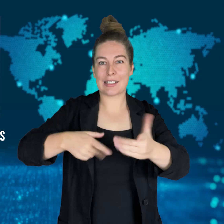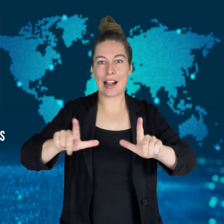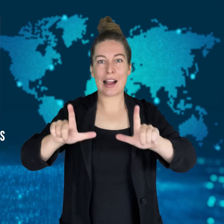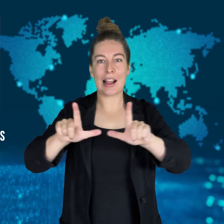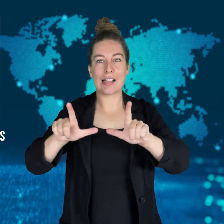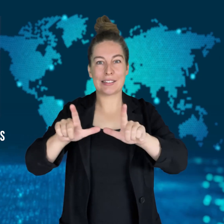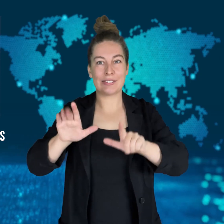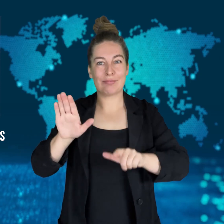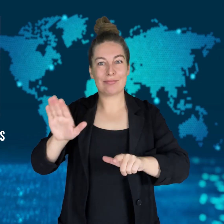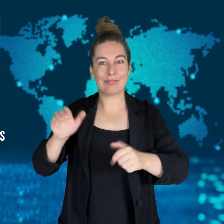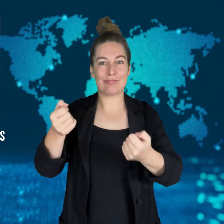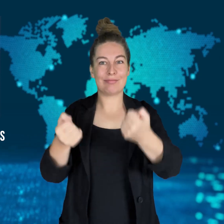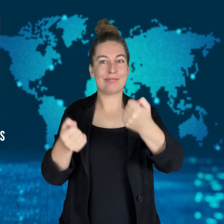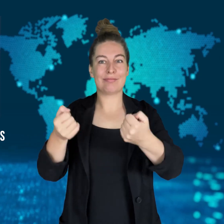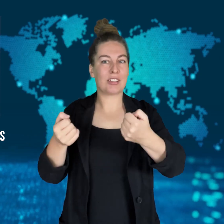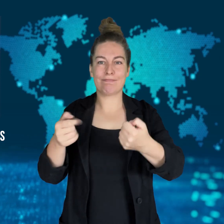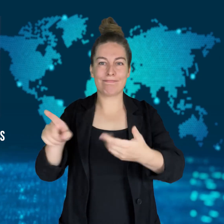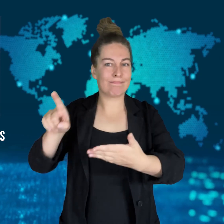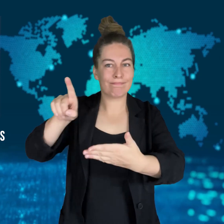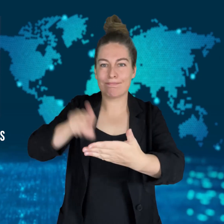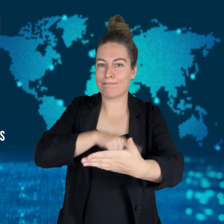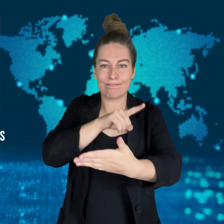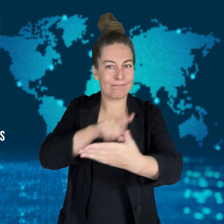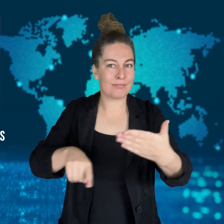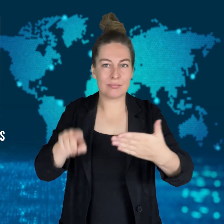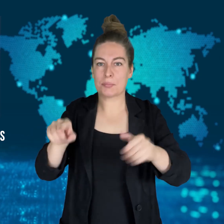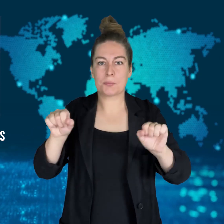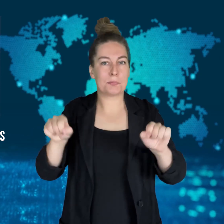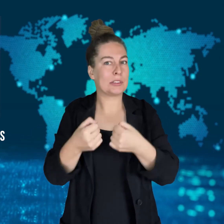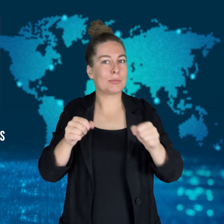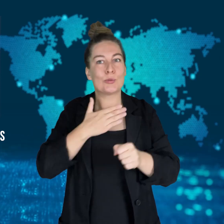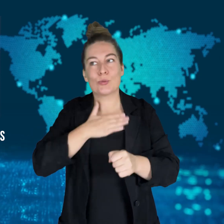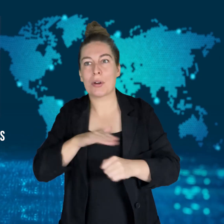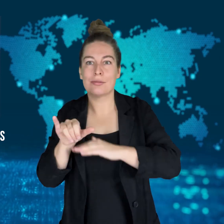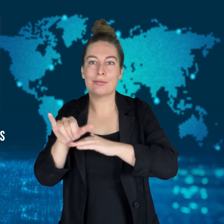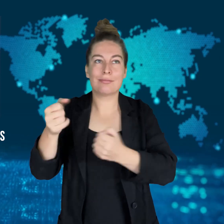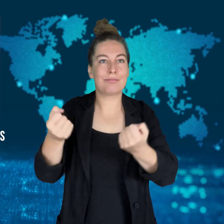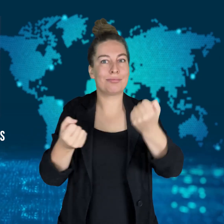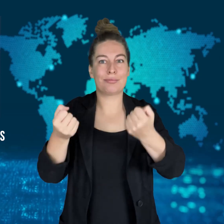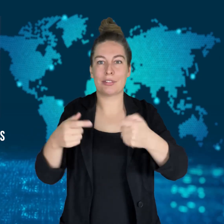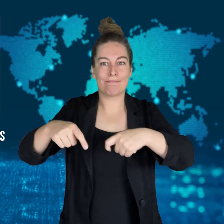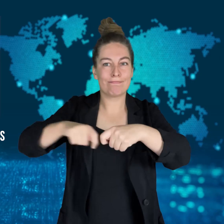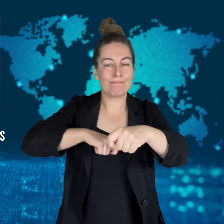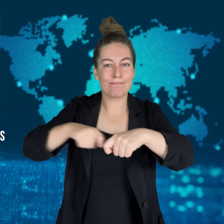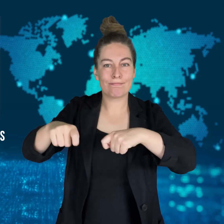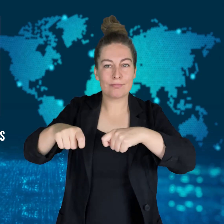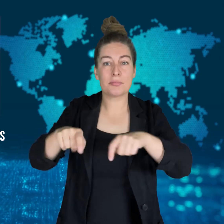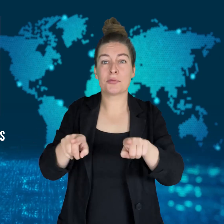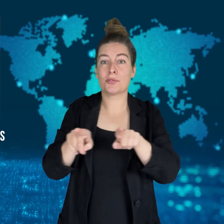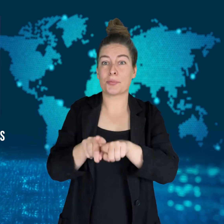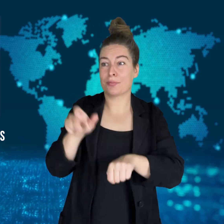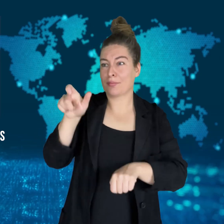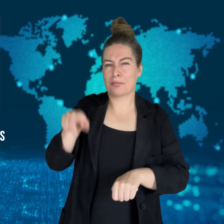he assumed he was clear of the plane when he descended.